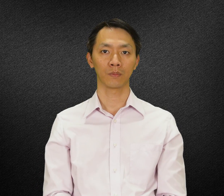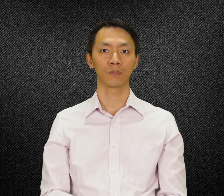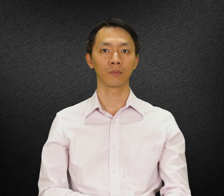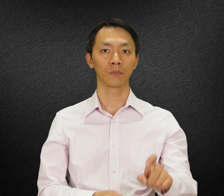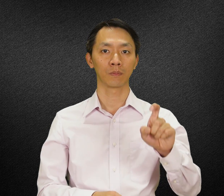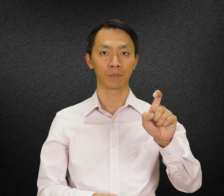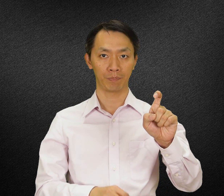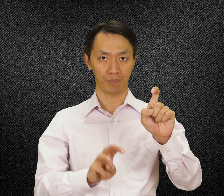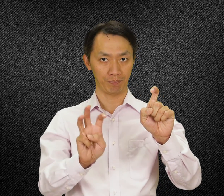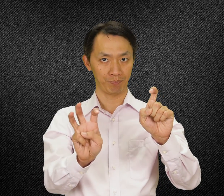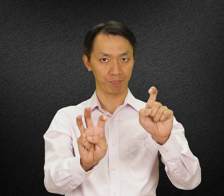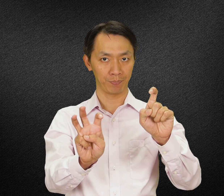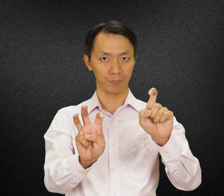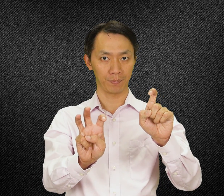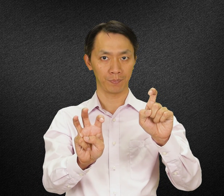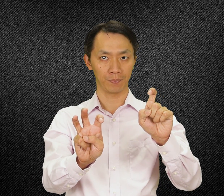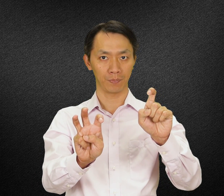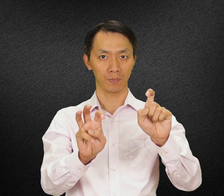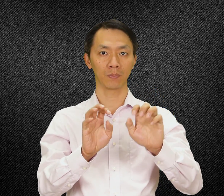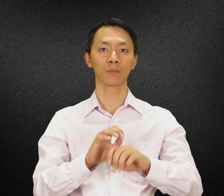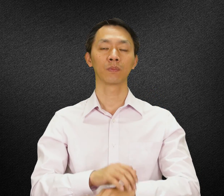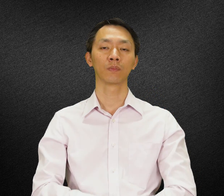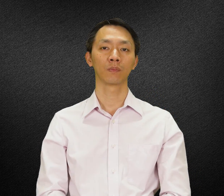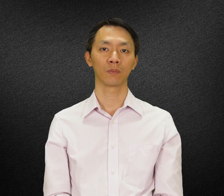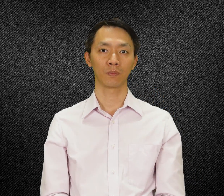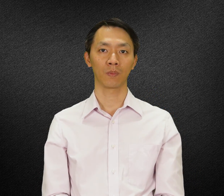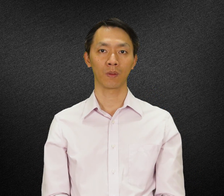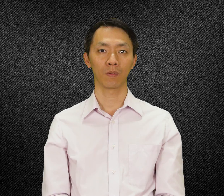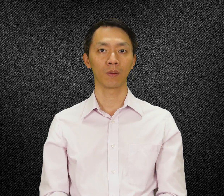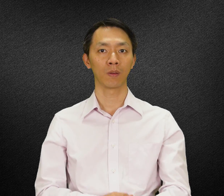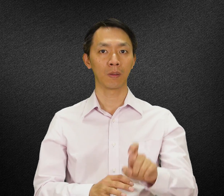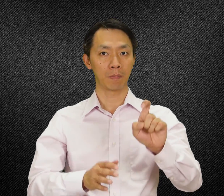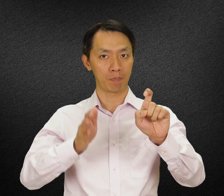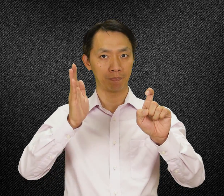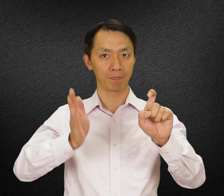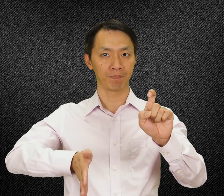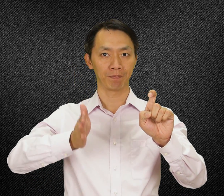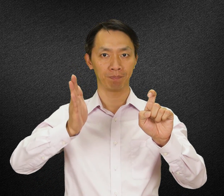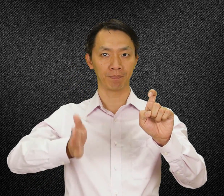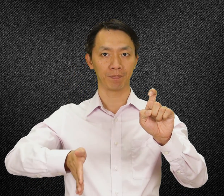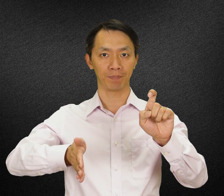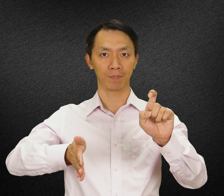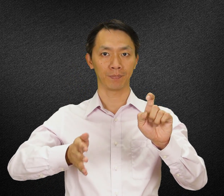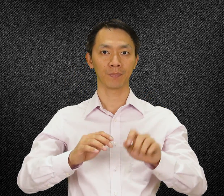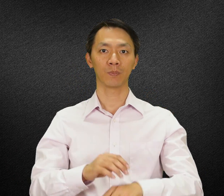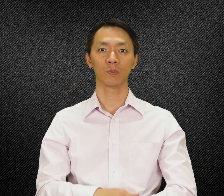ten thirty (version a) ten thirty (version b)